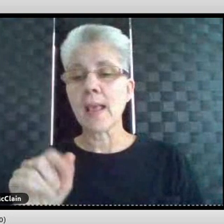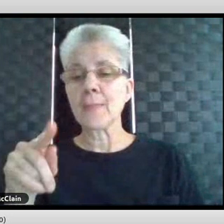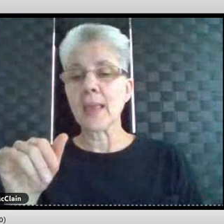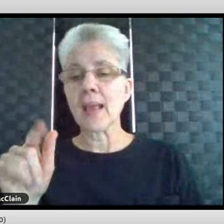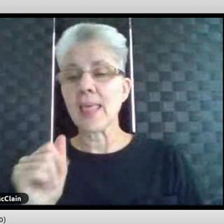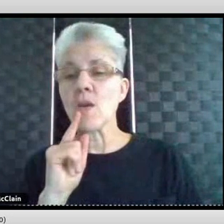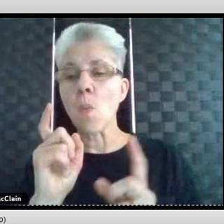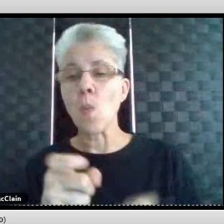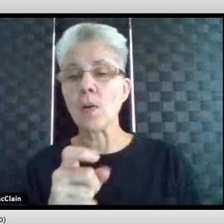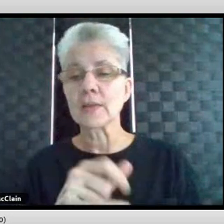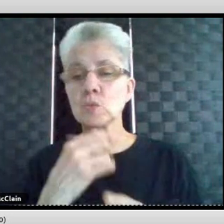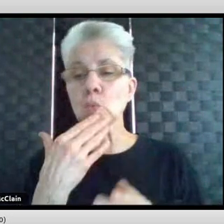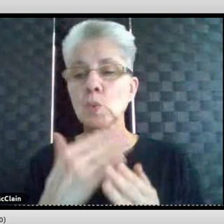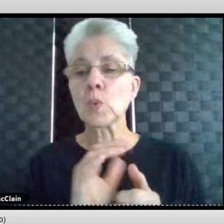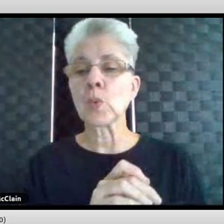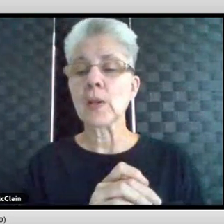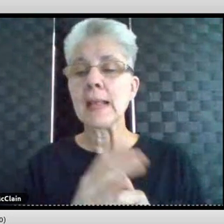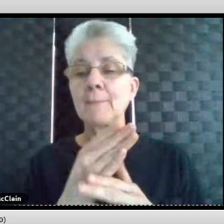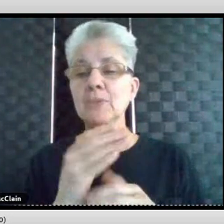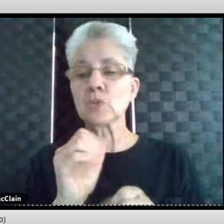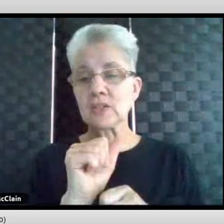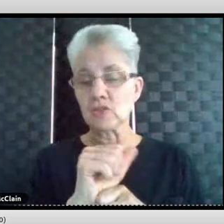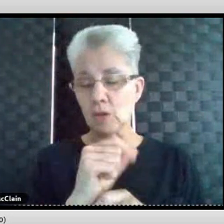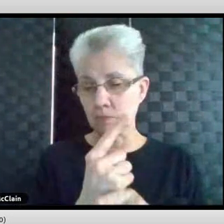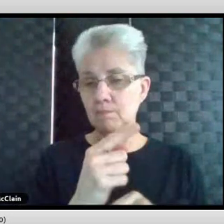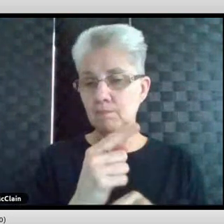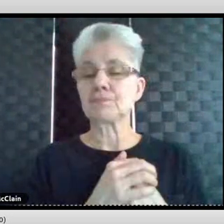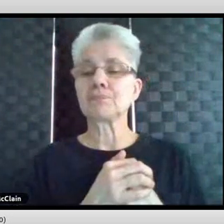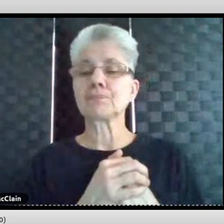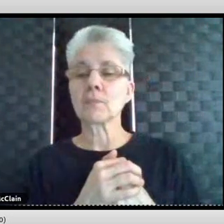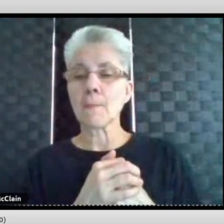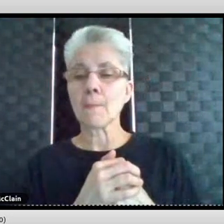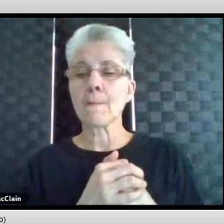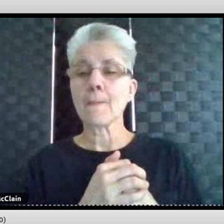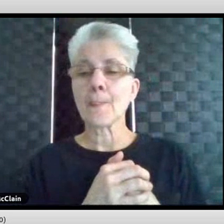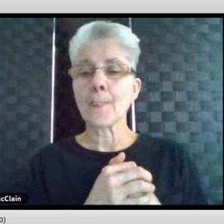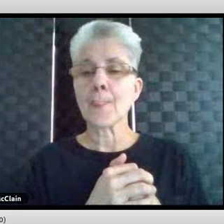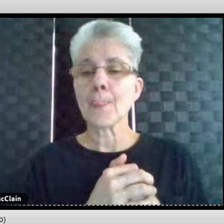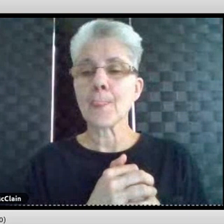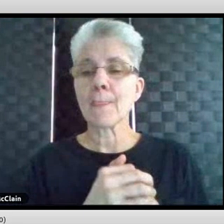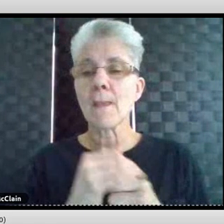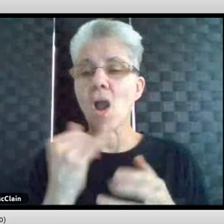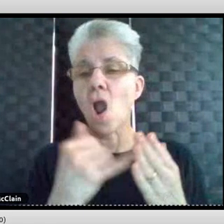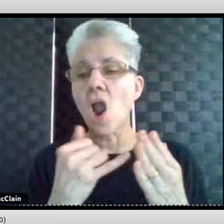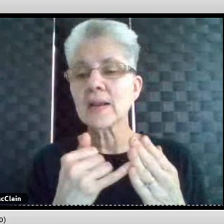Good, good. "In between jobs" -- absolutely. "Artists, entertainers."